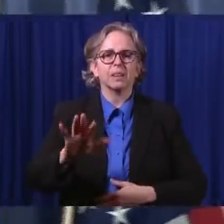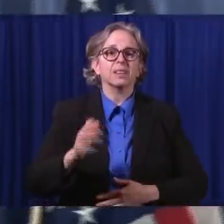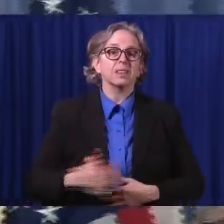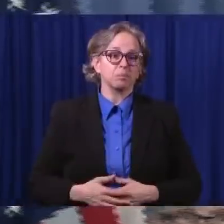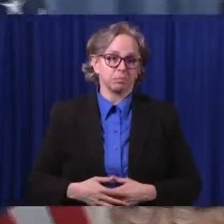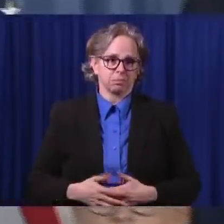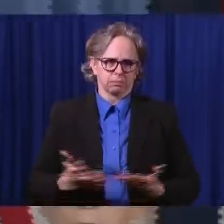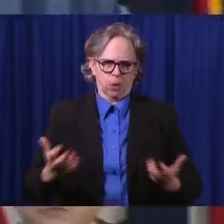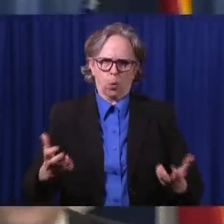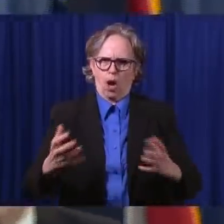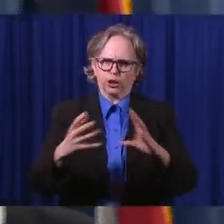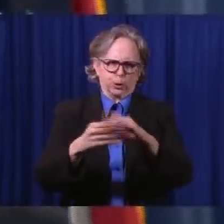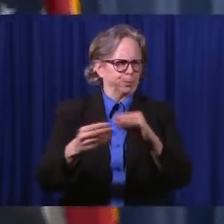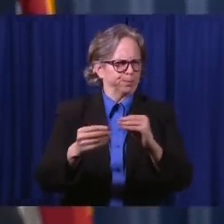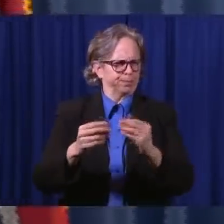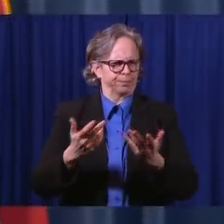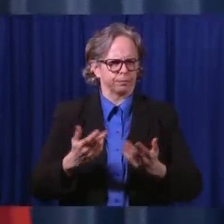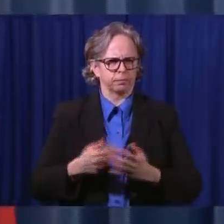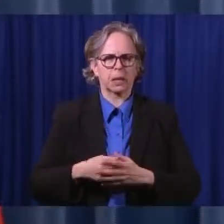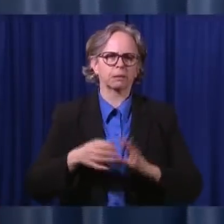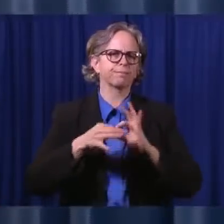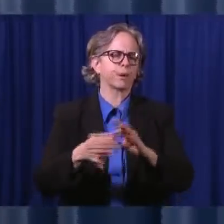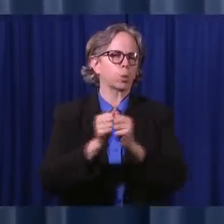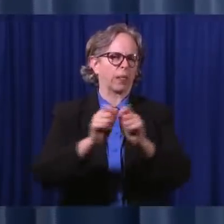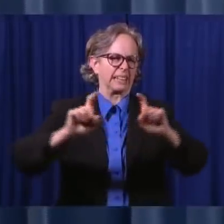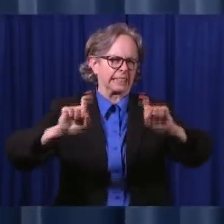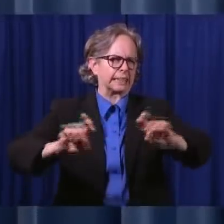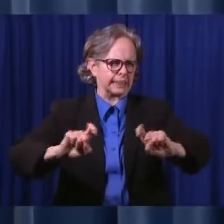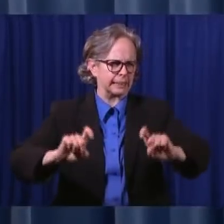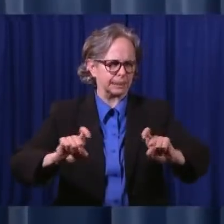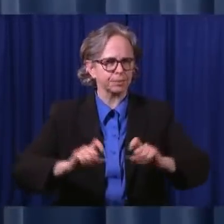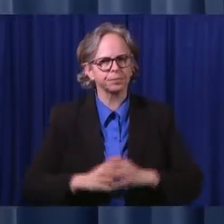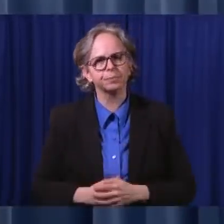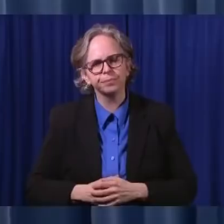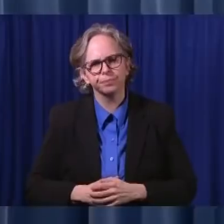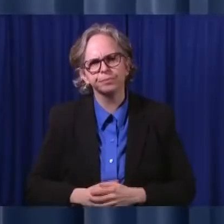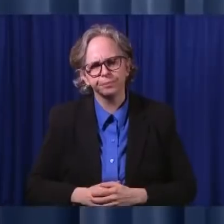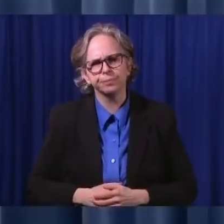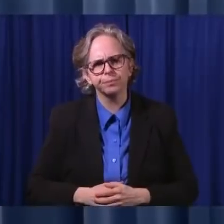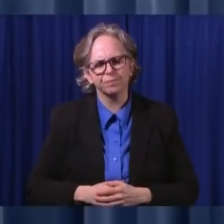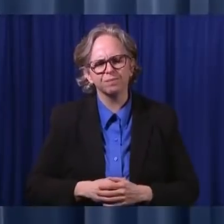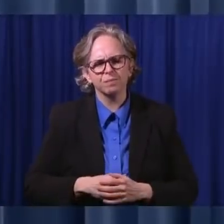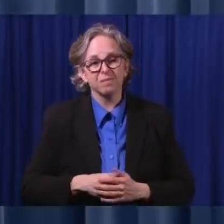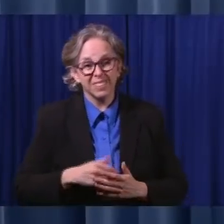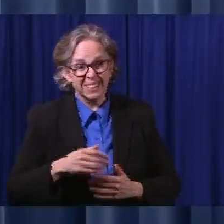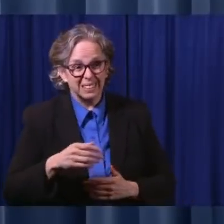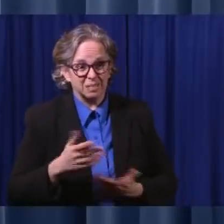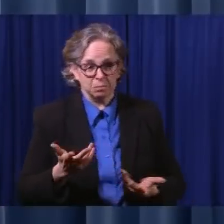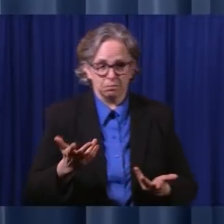IF WE CAN SEE I AM GOING TO GO AHEAD, ERIC. THOSE ARE ON THE WEB PAGE. I WANT TO TALKED TO